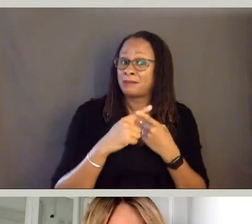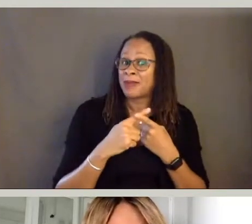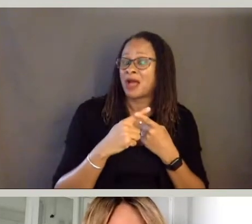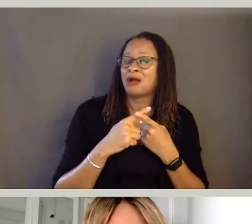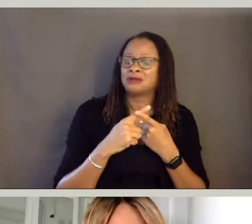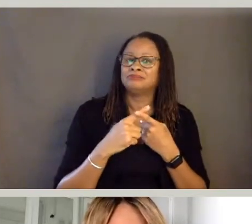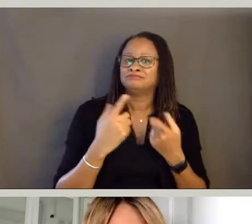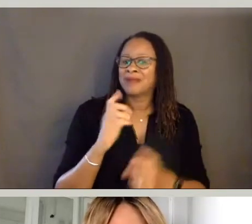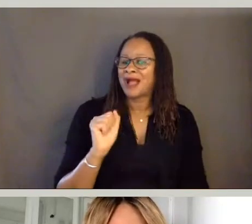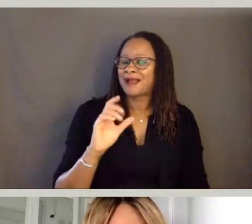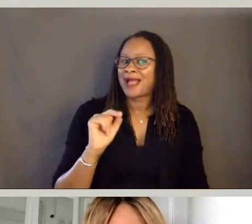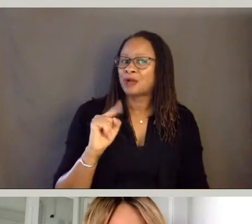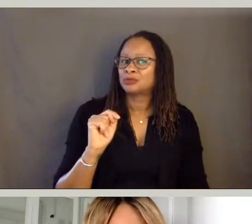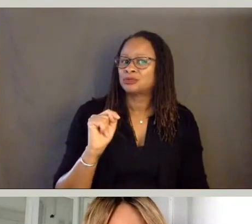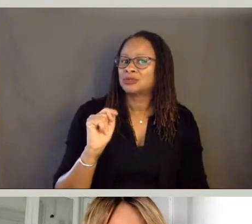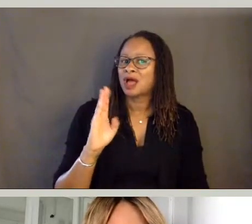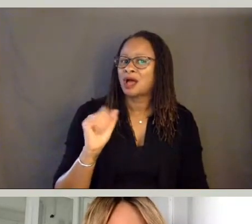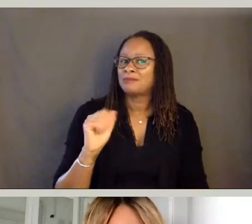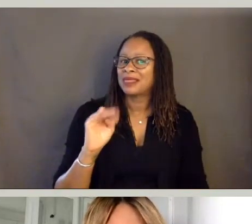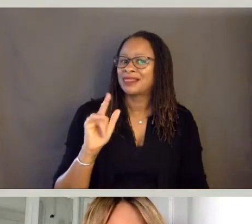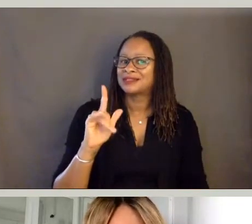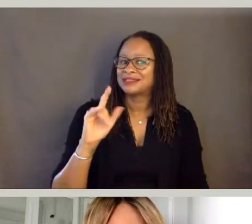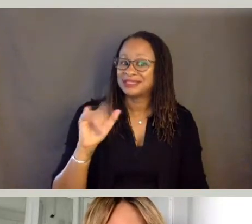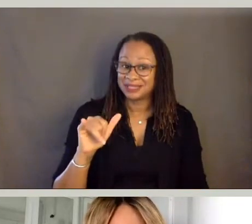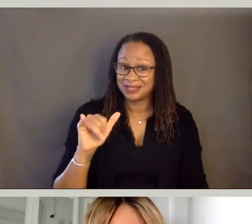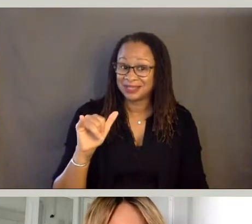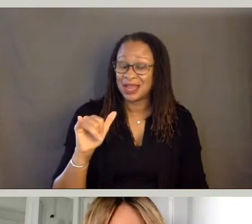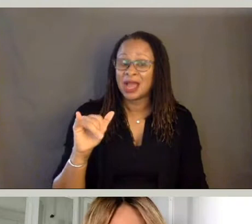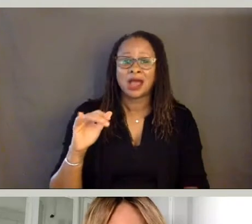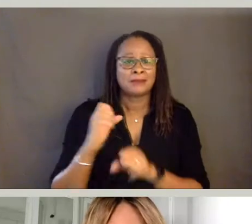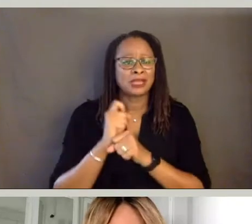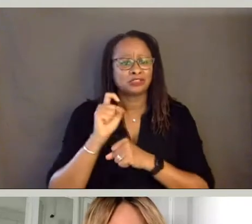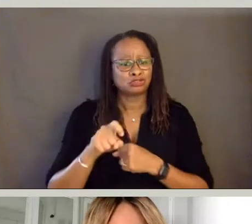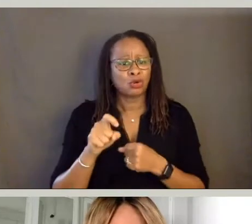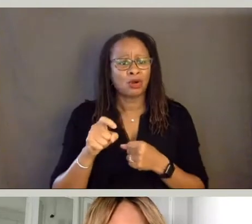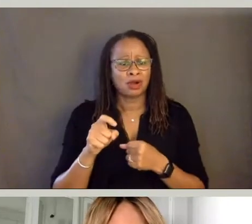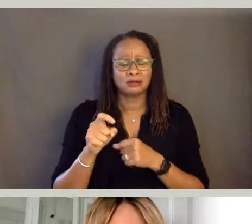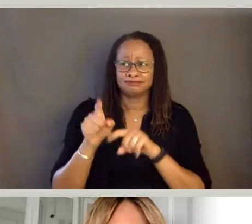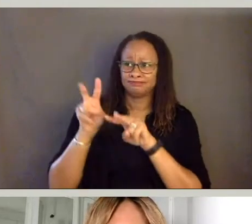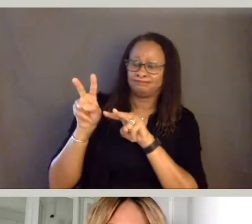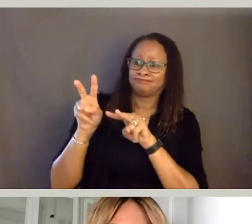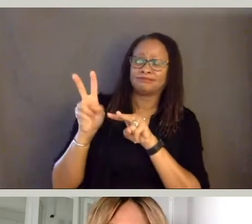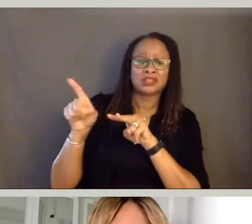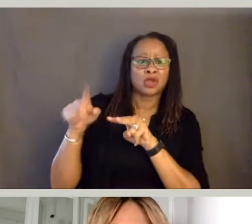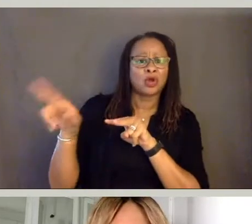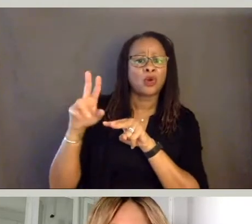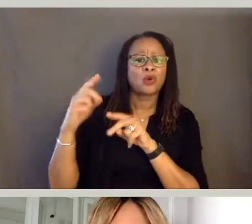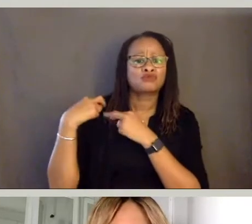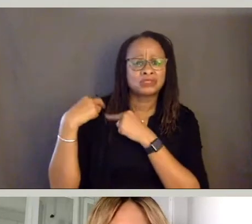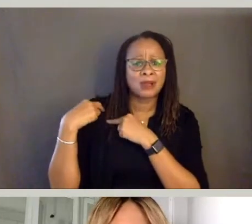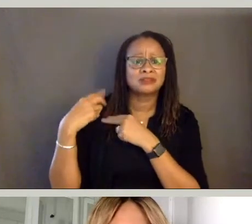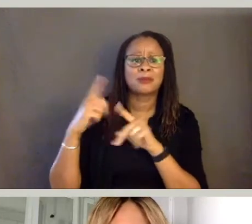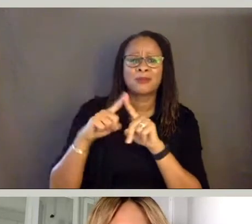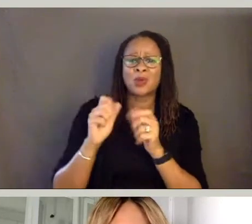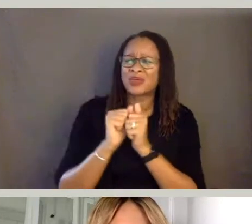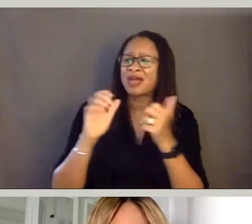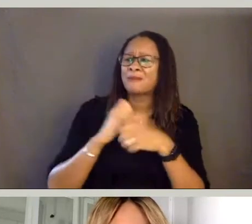and wanting to hold people accountable but without demonizing them, right, and how important that was